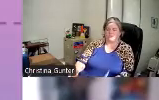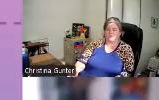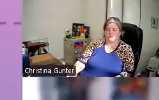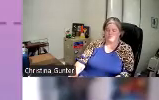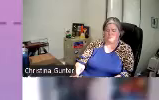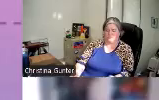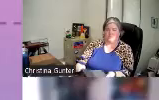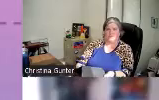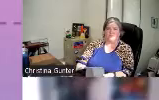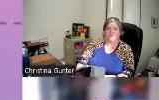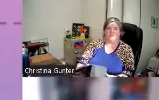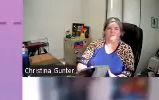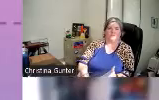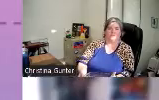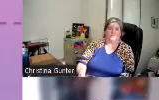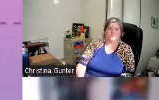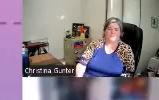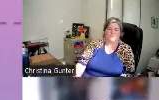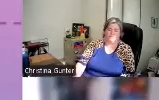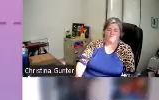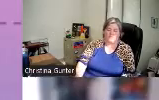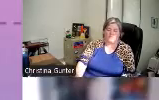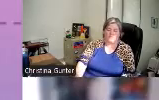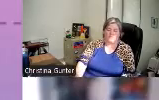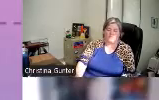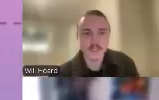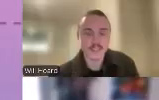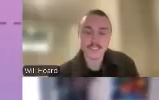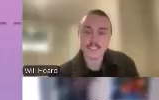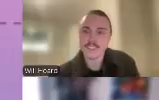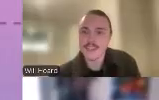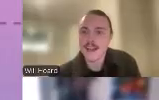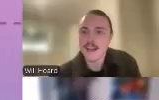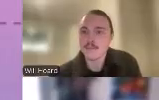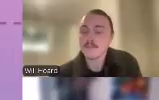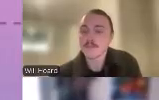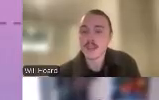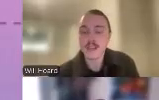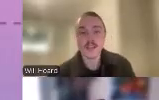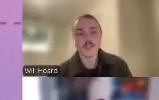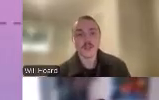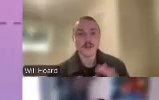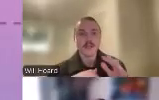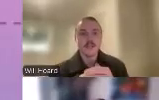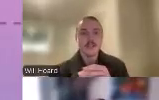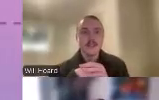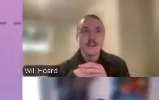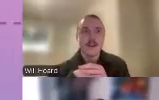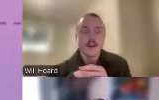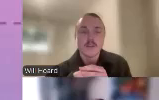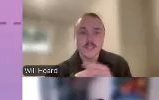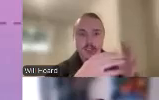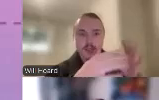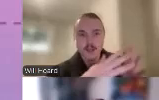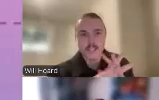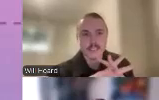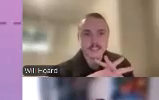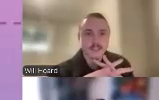to Will for the next couple of slides. Awesome, thank you, Krys. So in our research project-- and Krys